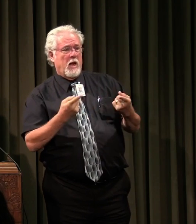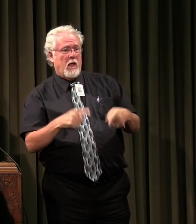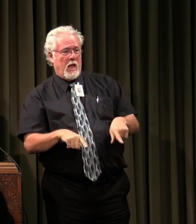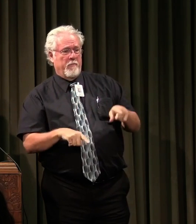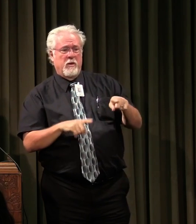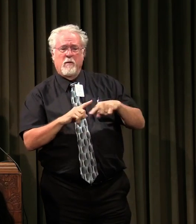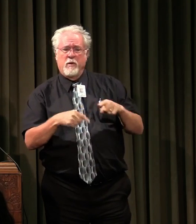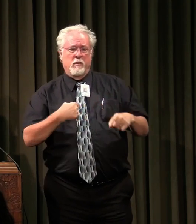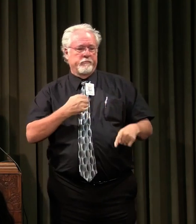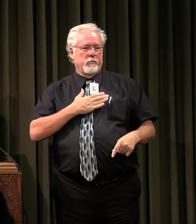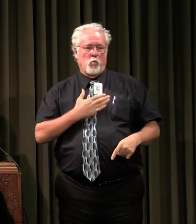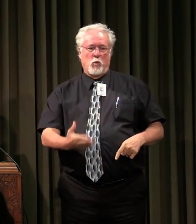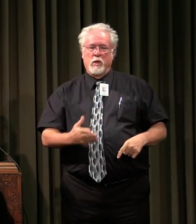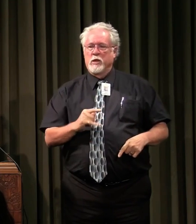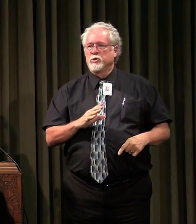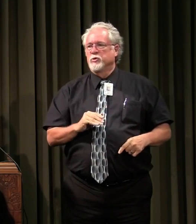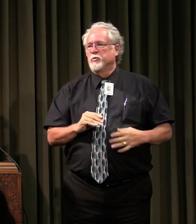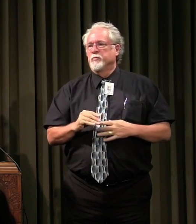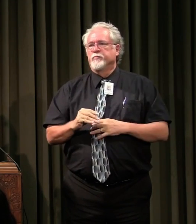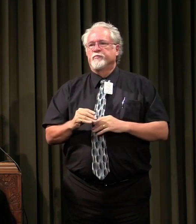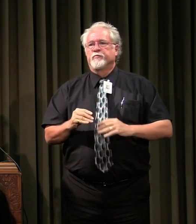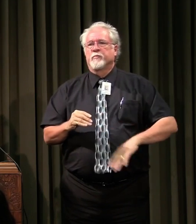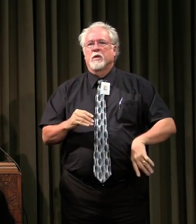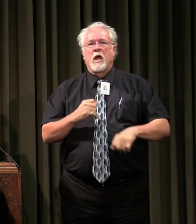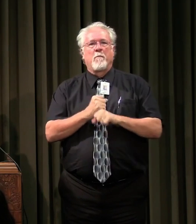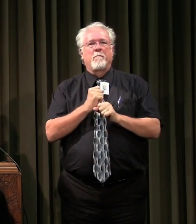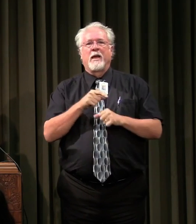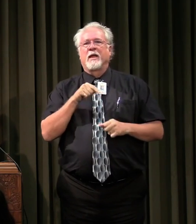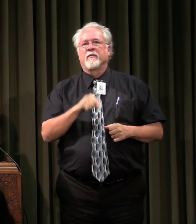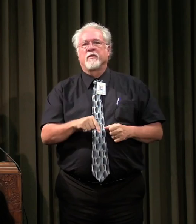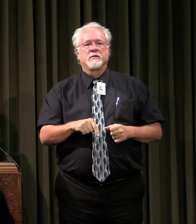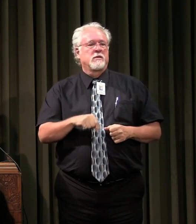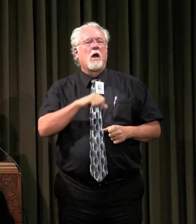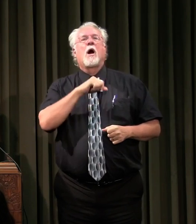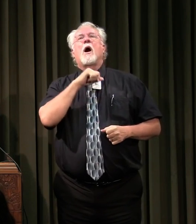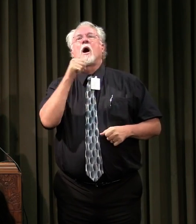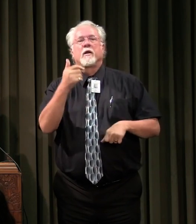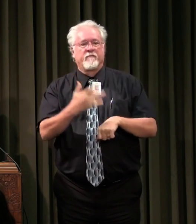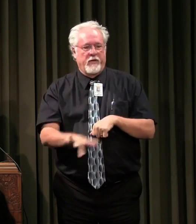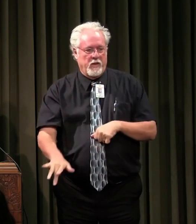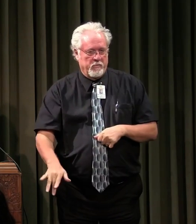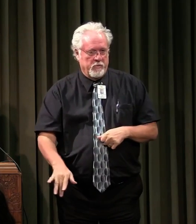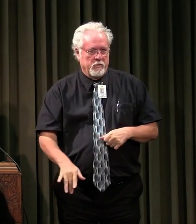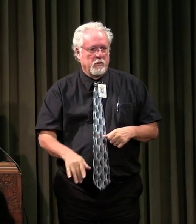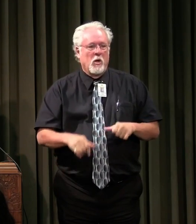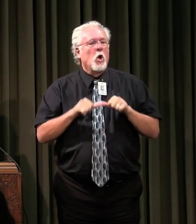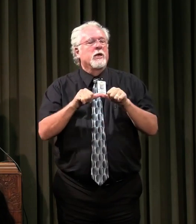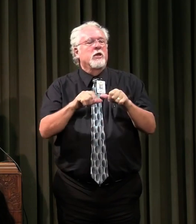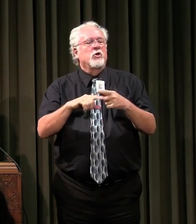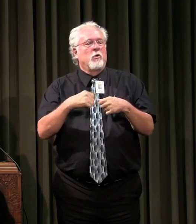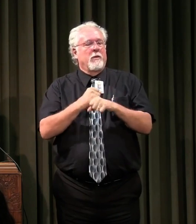not willing to make this available continue to make this an available to